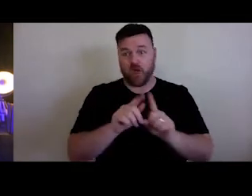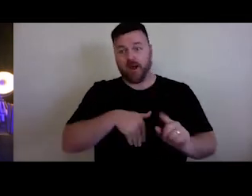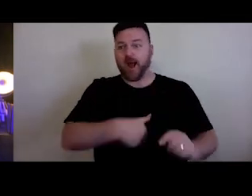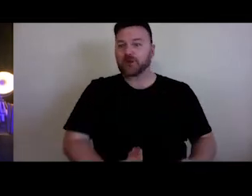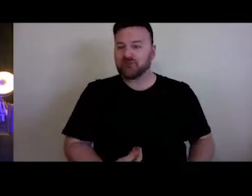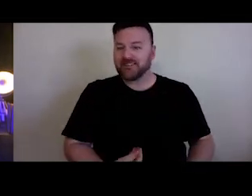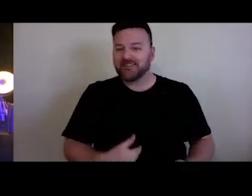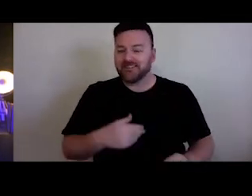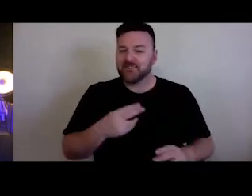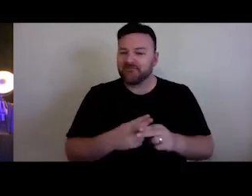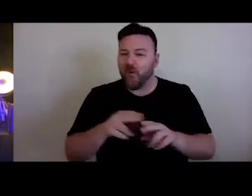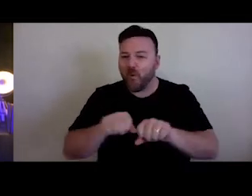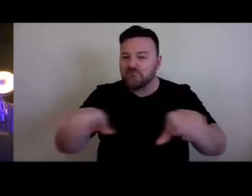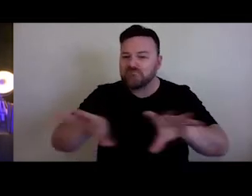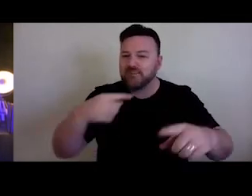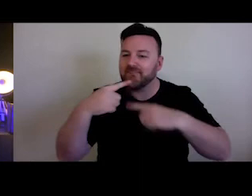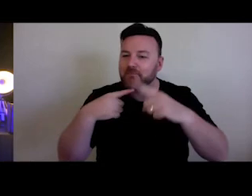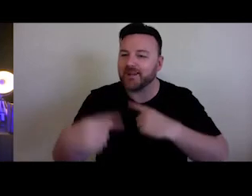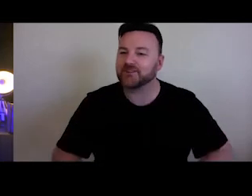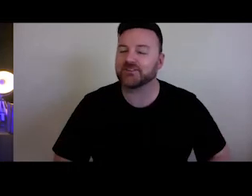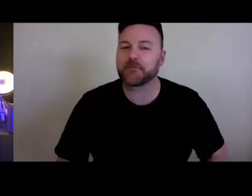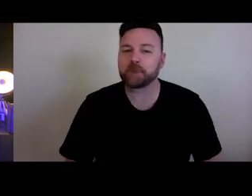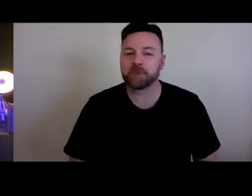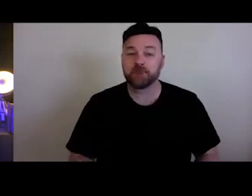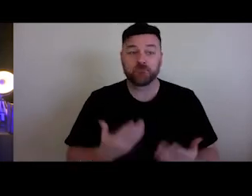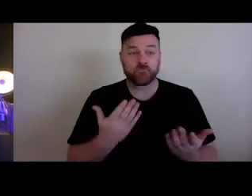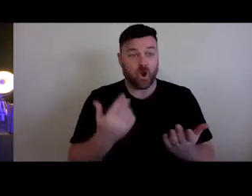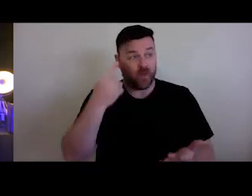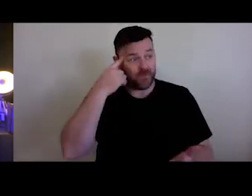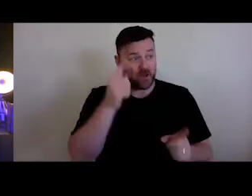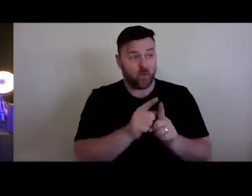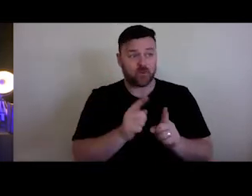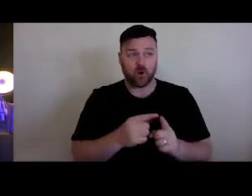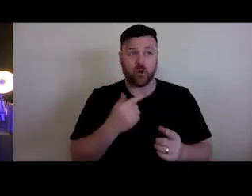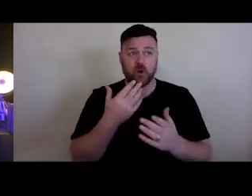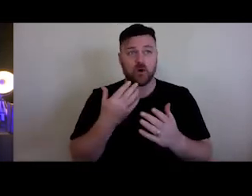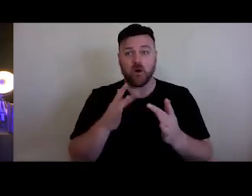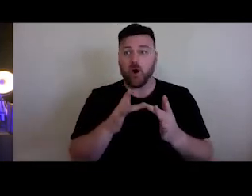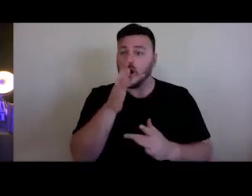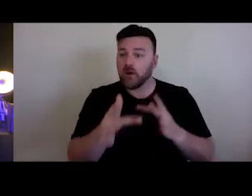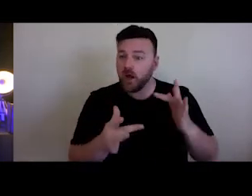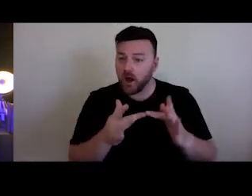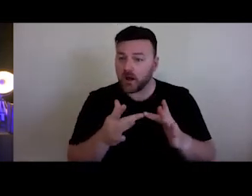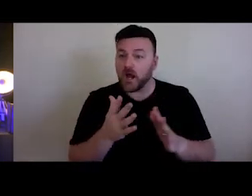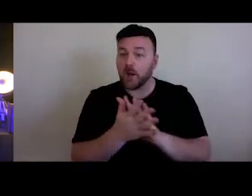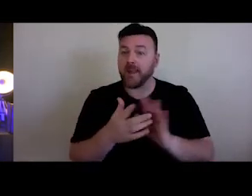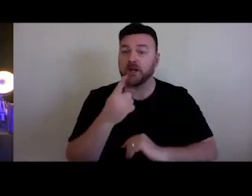other side of it where I think online streaming right now means that you no longer constrained to the physical location of the people